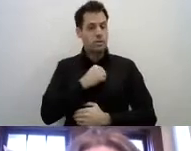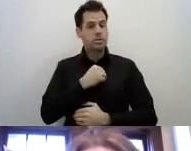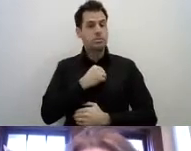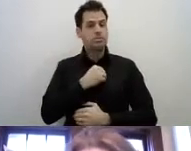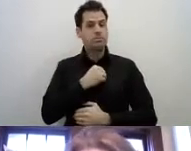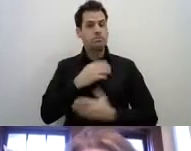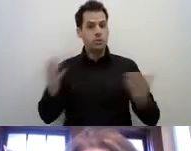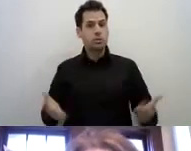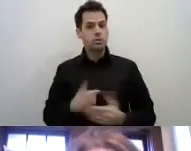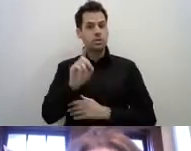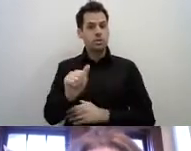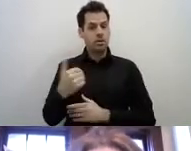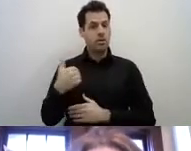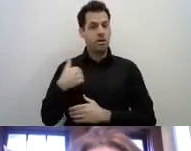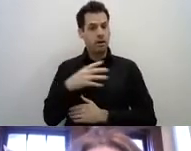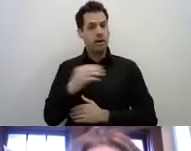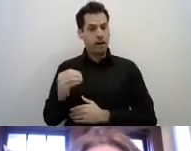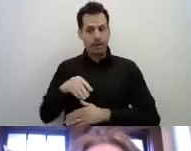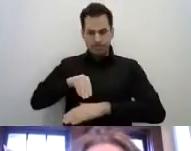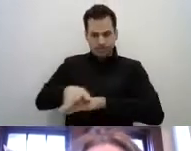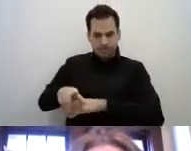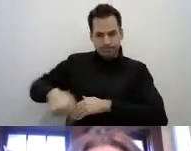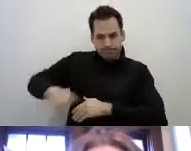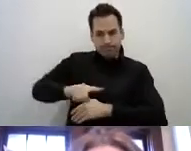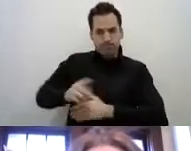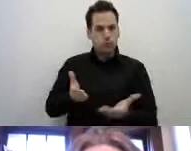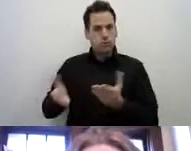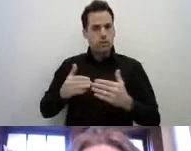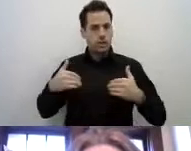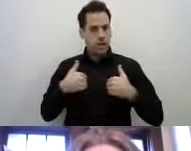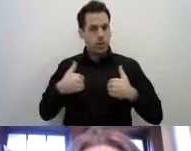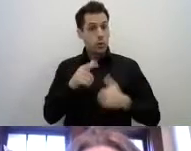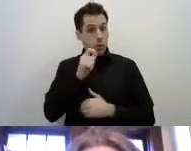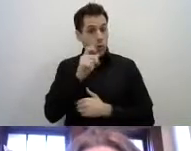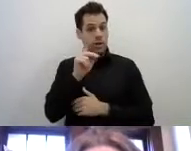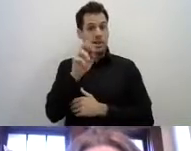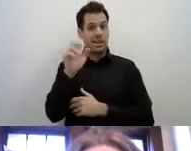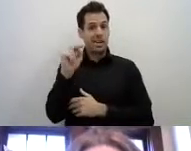they affect people with service animals with karen sharma from the manitoba human rights commission